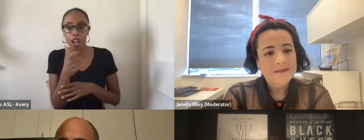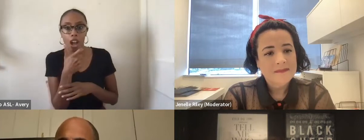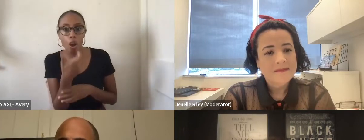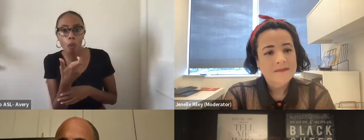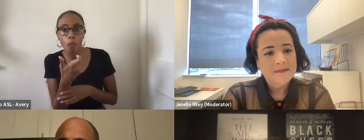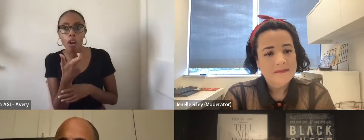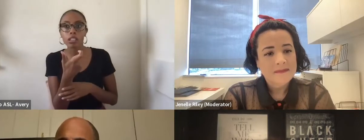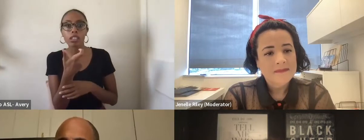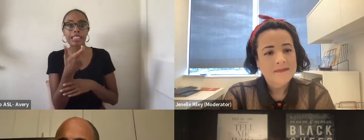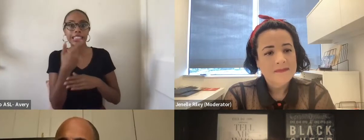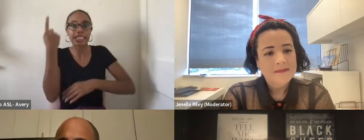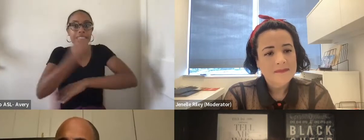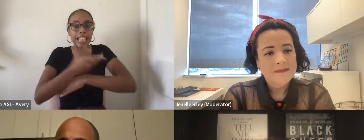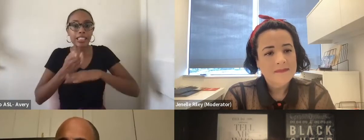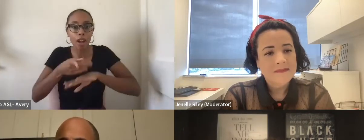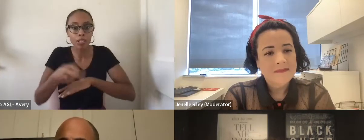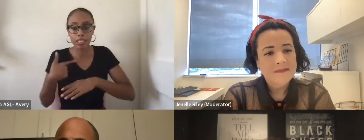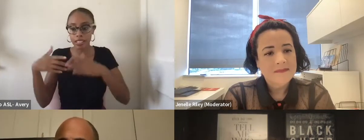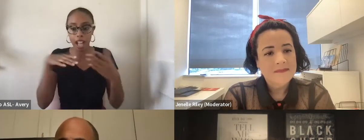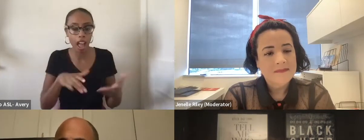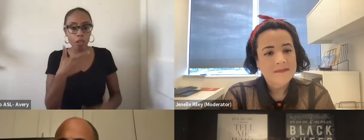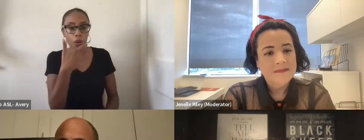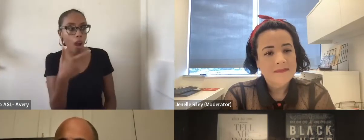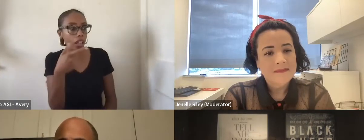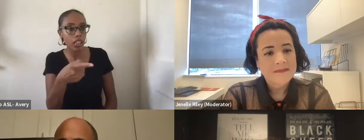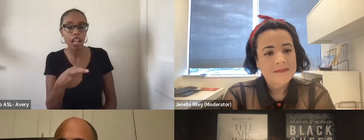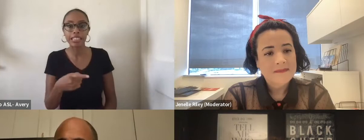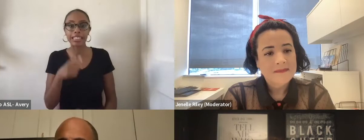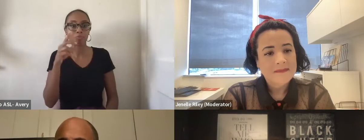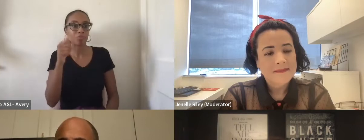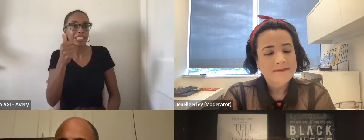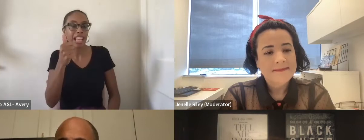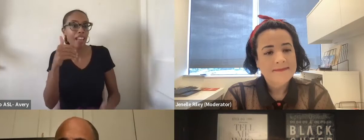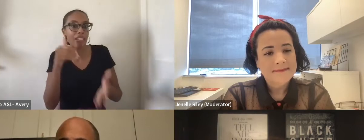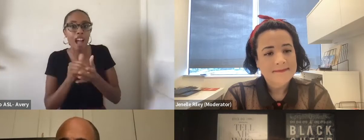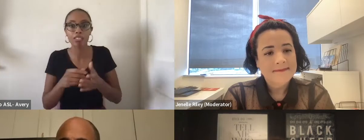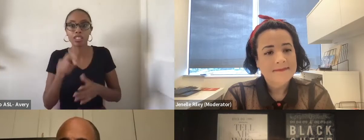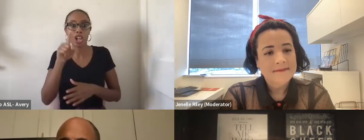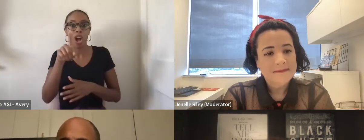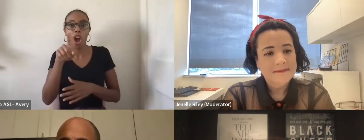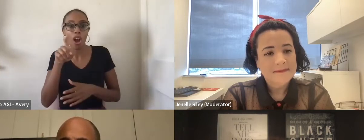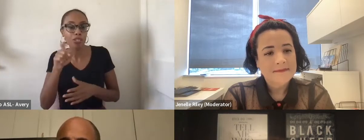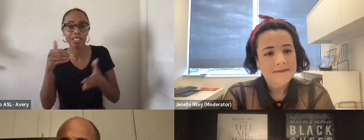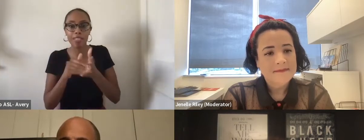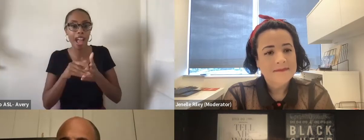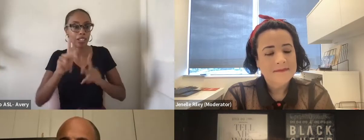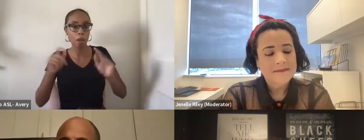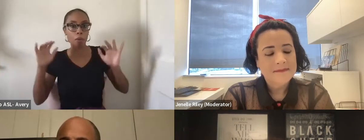of thousands of people take the streets of London and gather outside Buckingham Palace, very much like the footage of today.